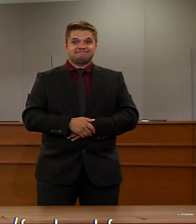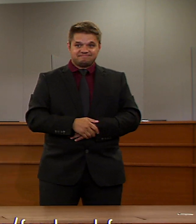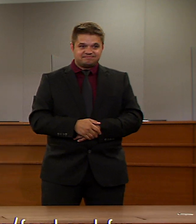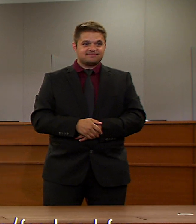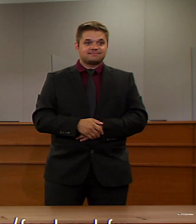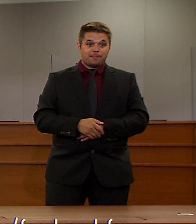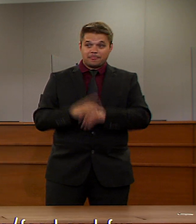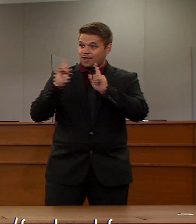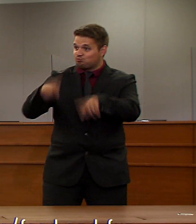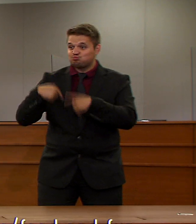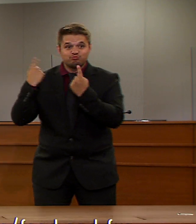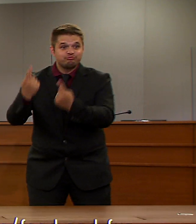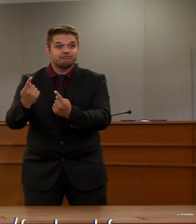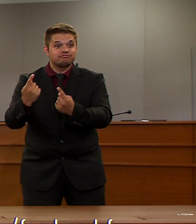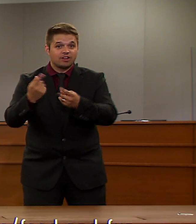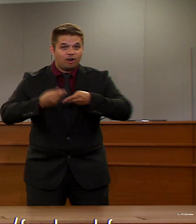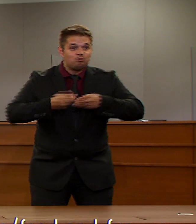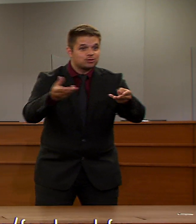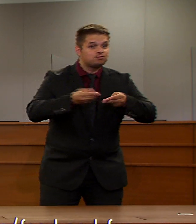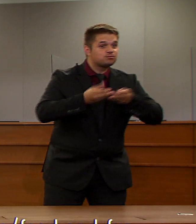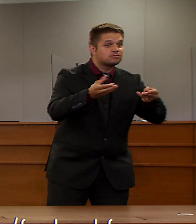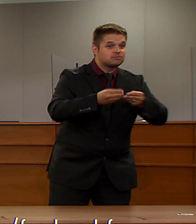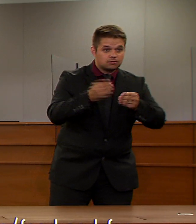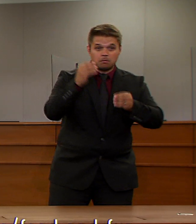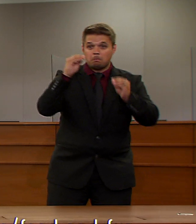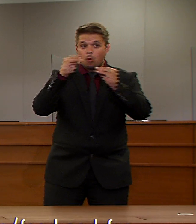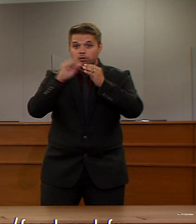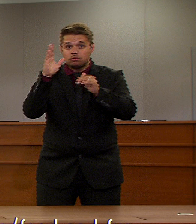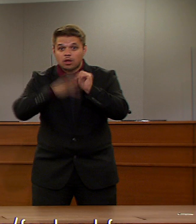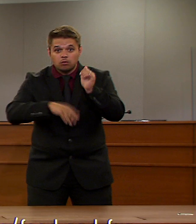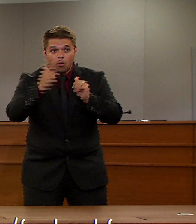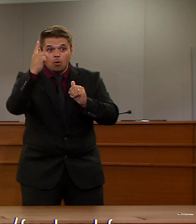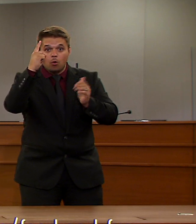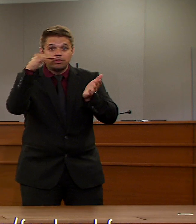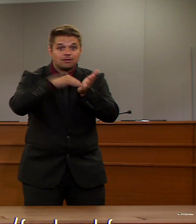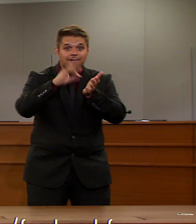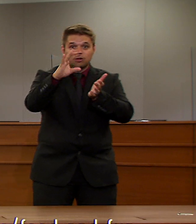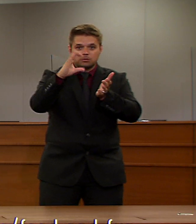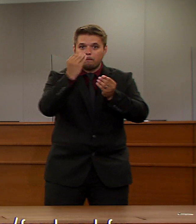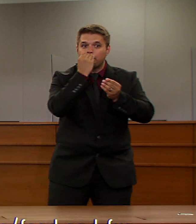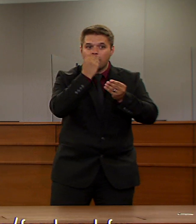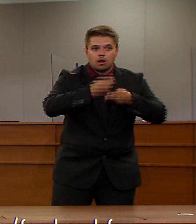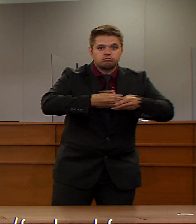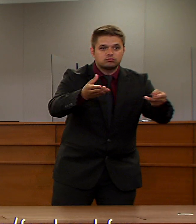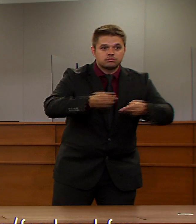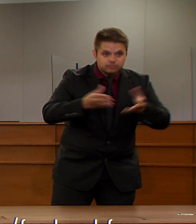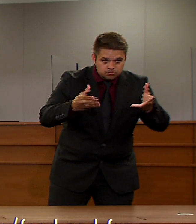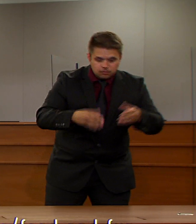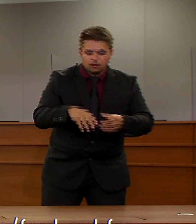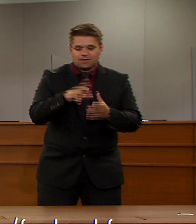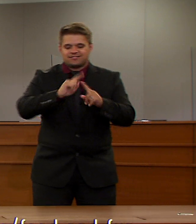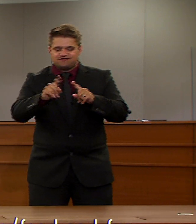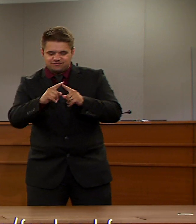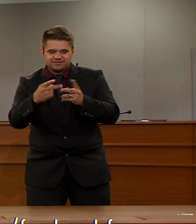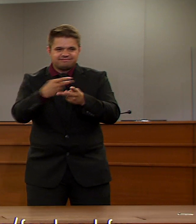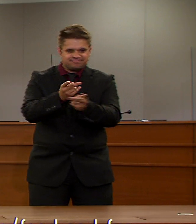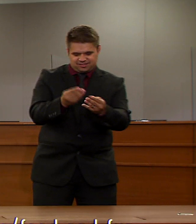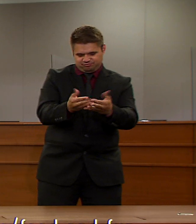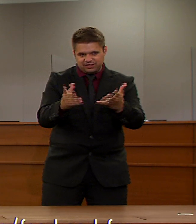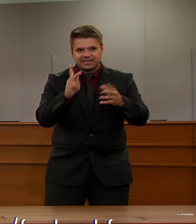1800 meals and kits to children ages 18 and under. So thank you to our community